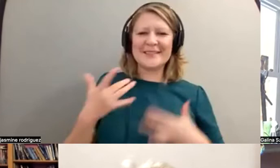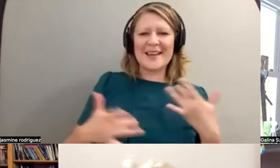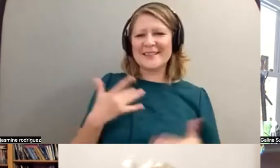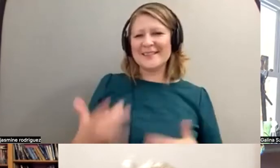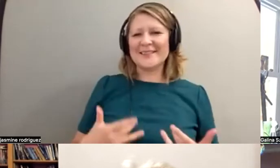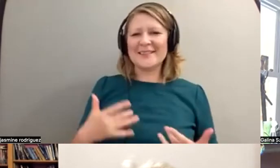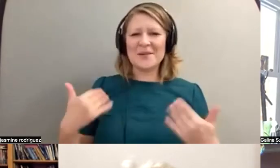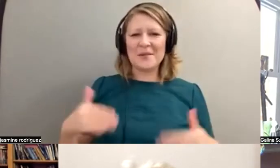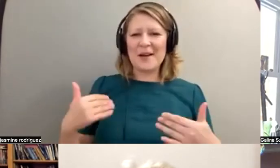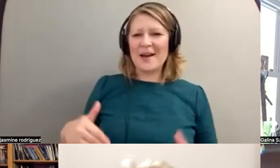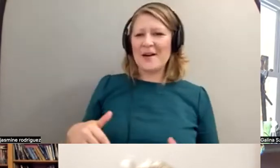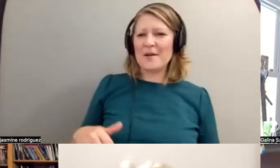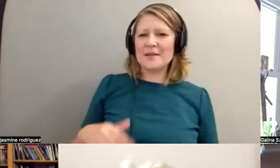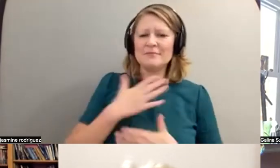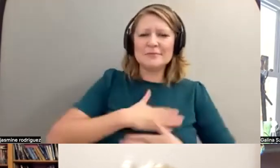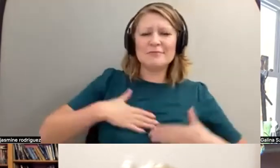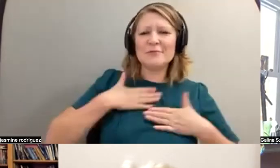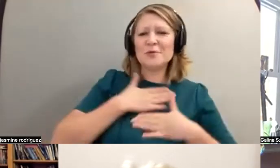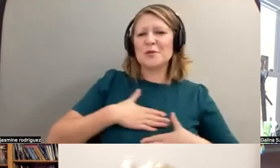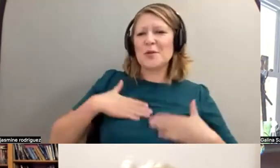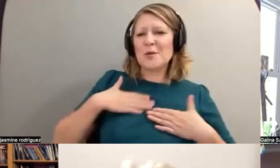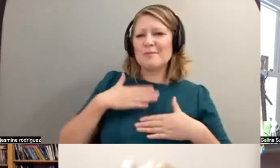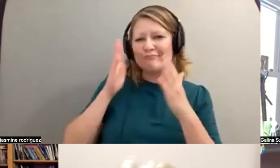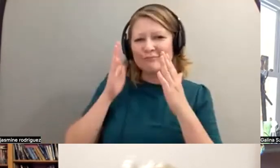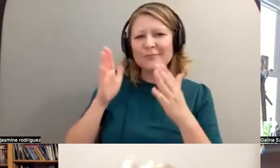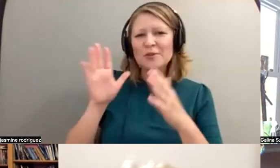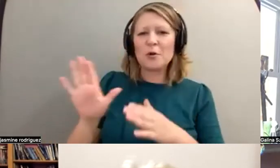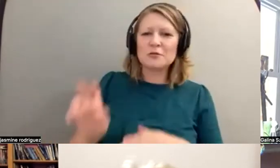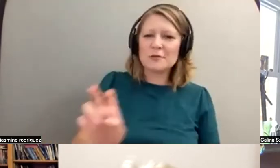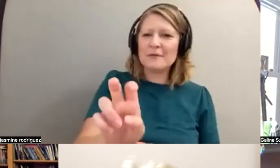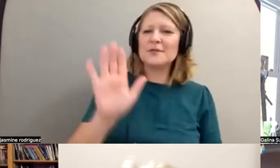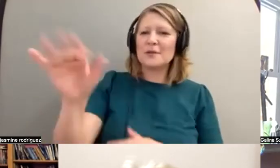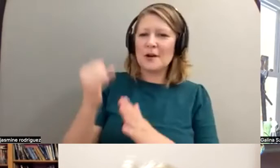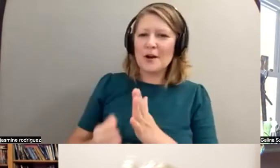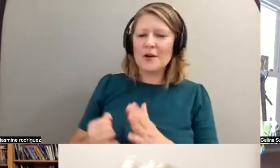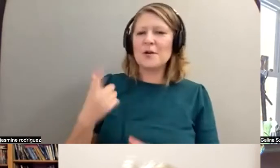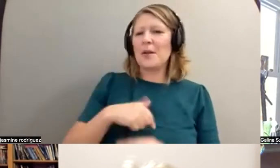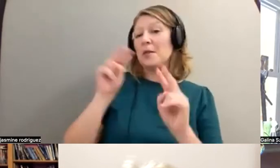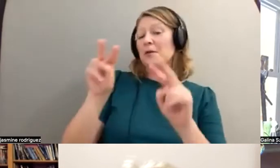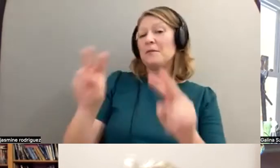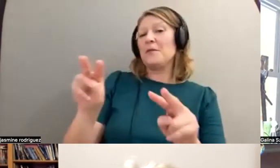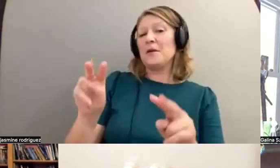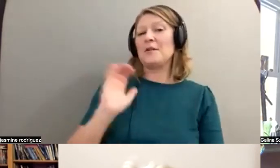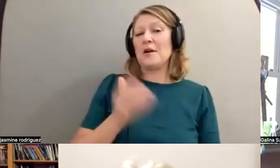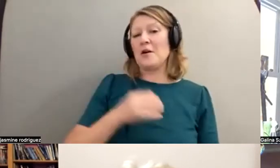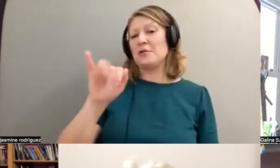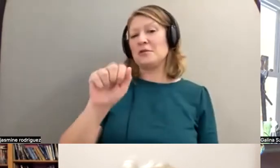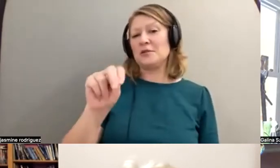and about your artwork. We look forward to seeing your Works in our January Arts Saturday Art Gallery. For more information about